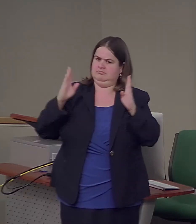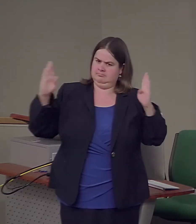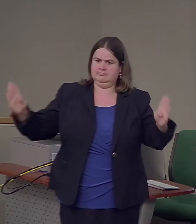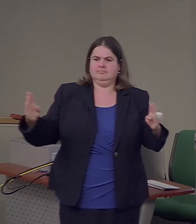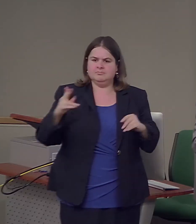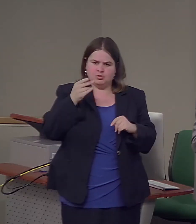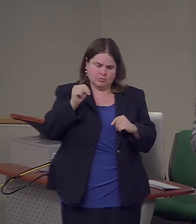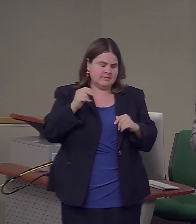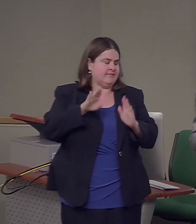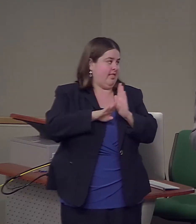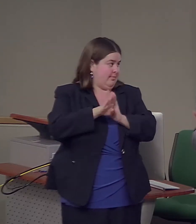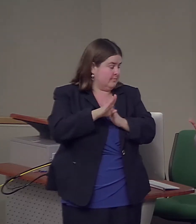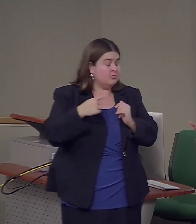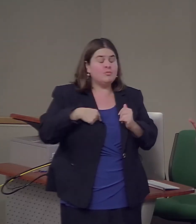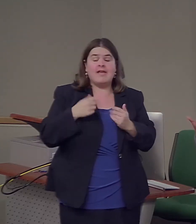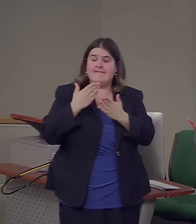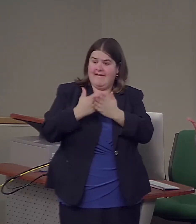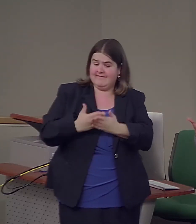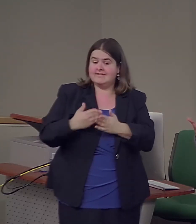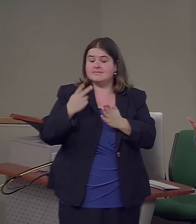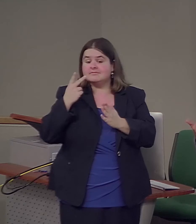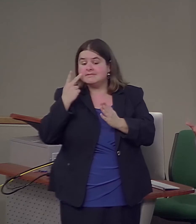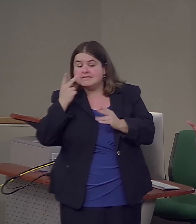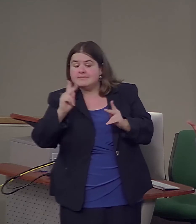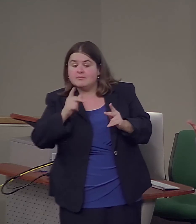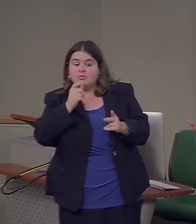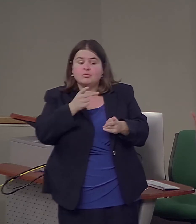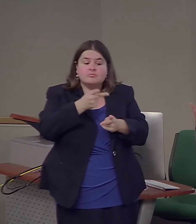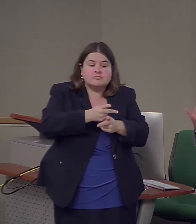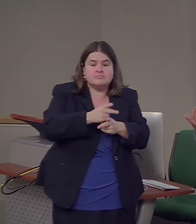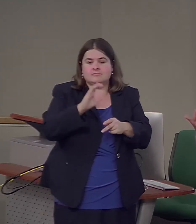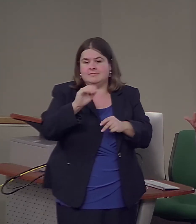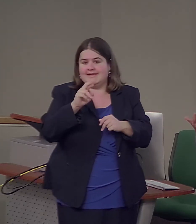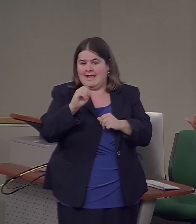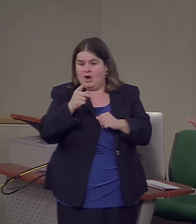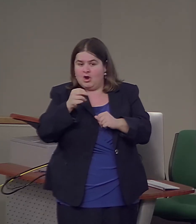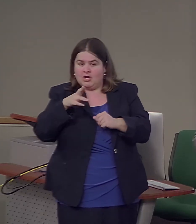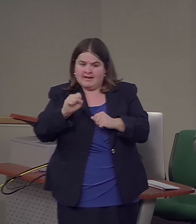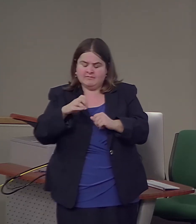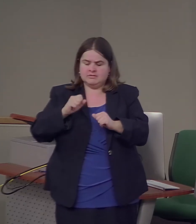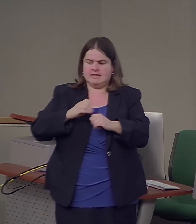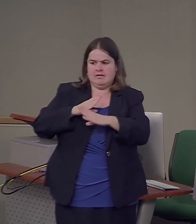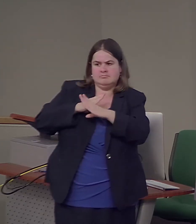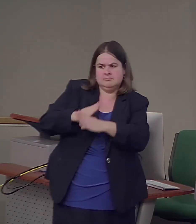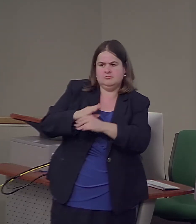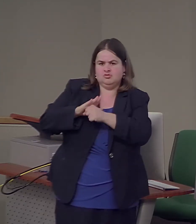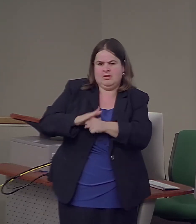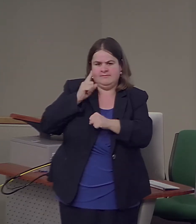We have evidence that caregivers play a critical role in buffering stress early in life.